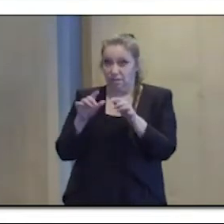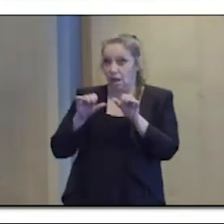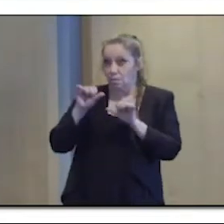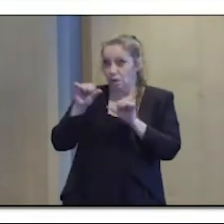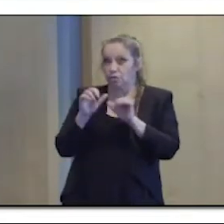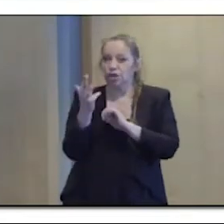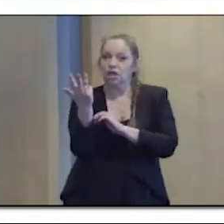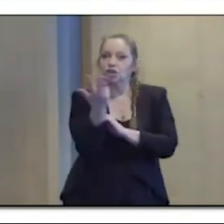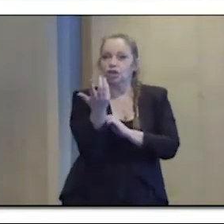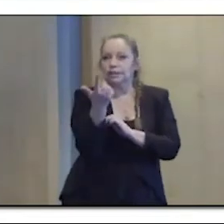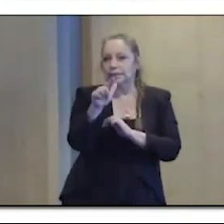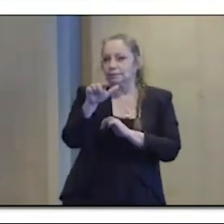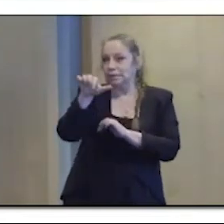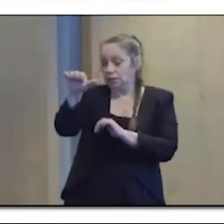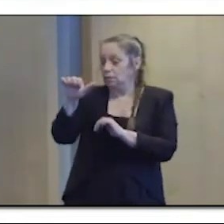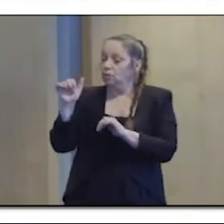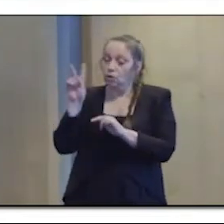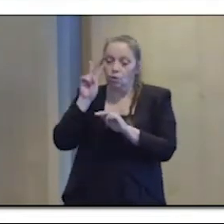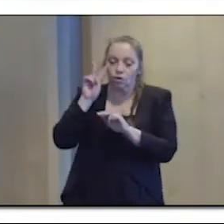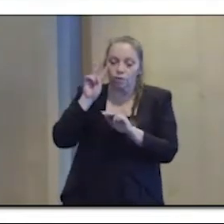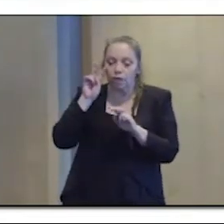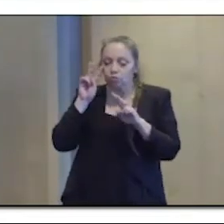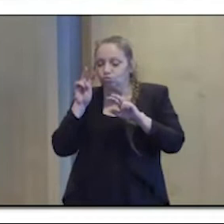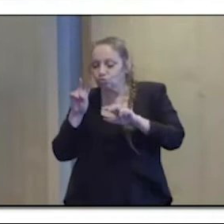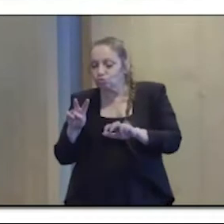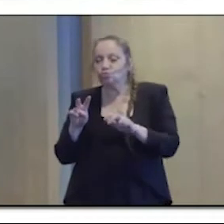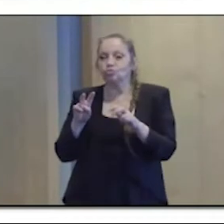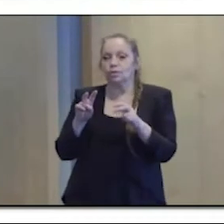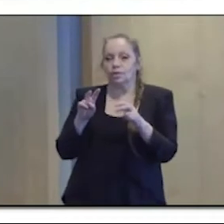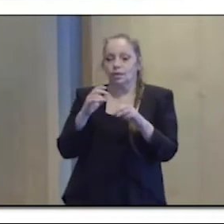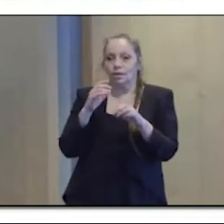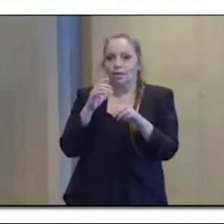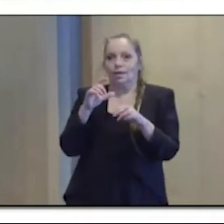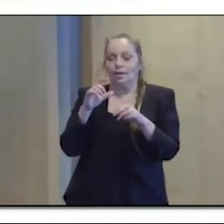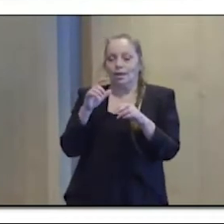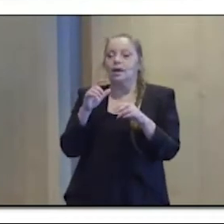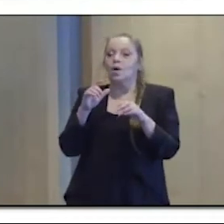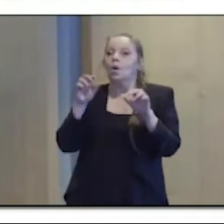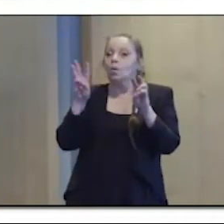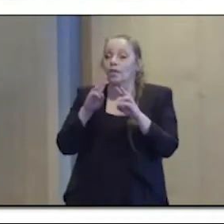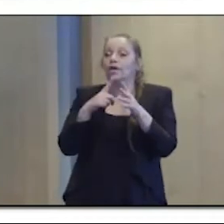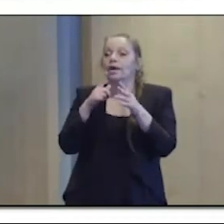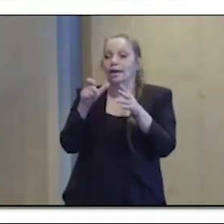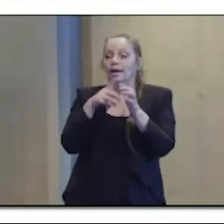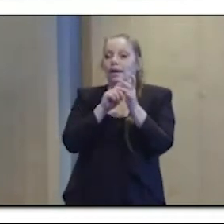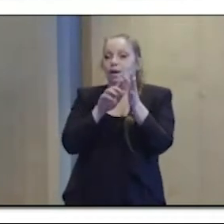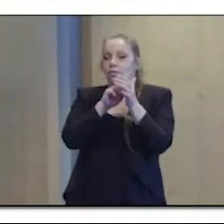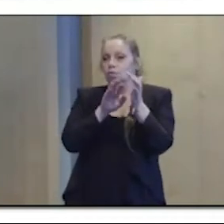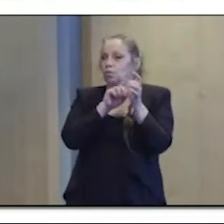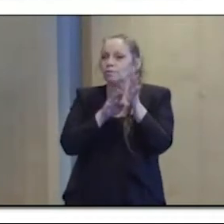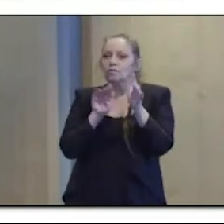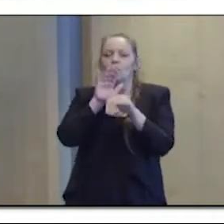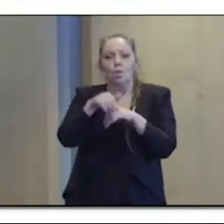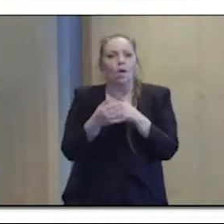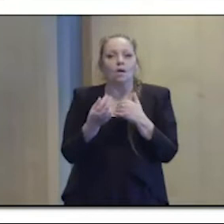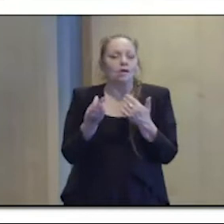we've been monitoring atmospheric chemistry at Cape Grim for over 43 years. Part of its role